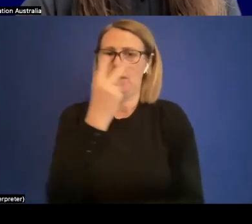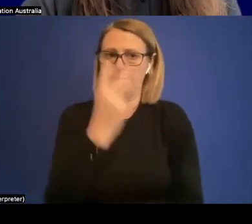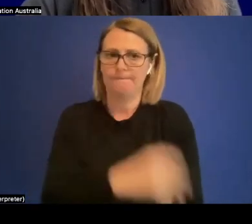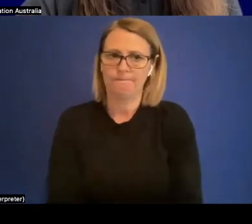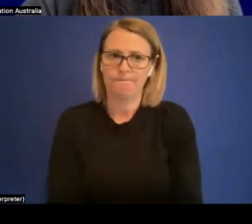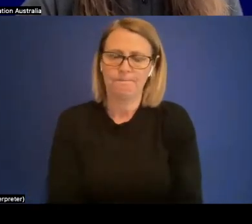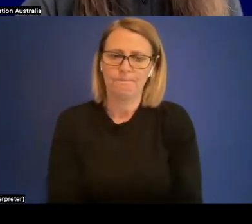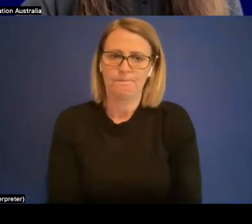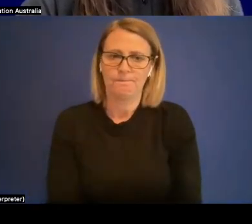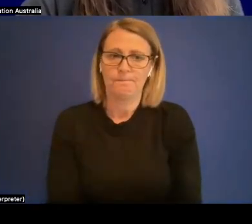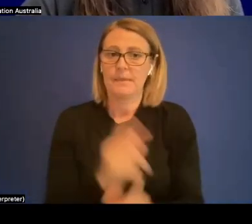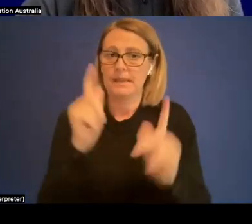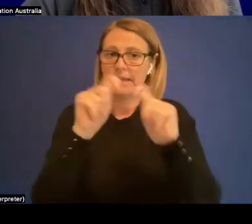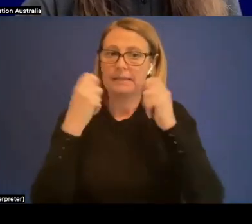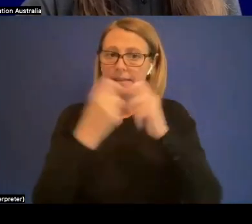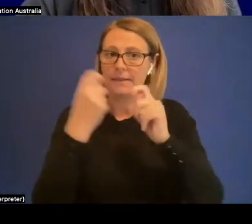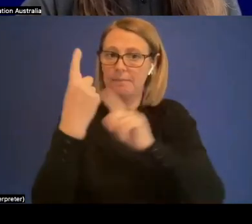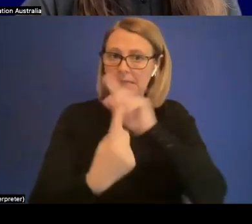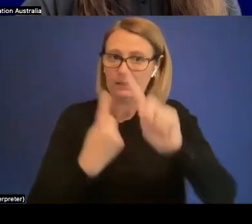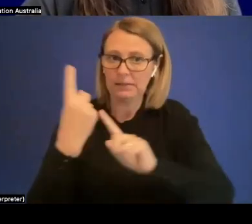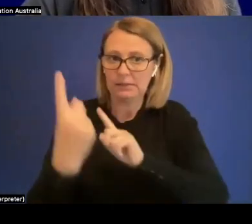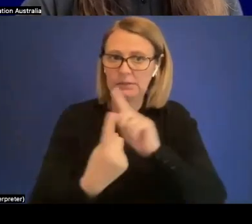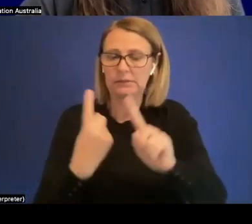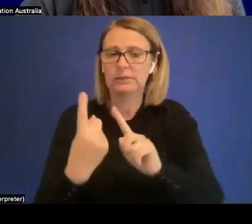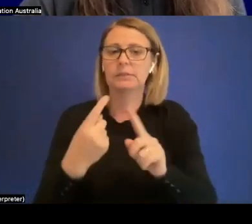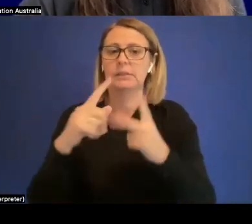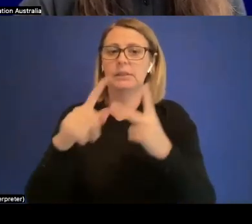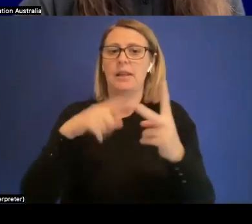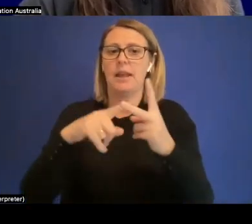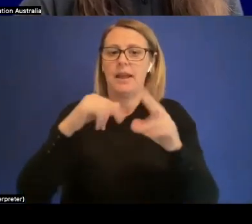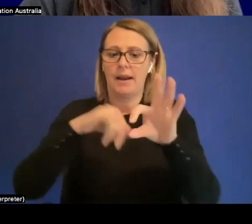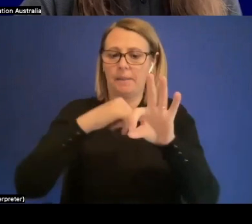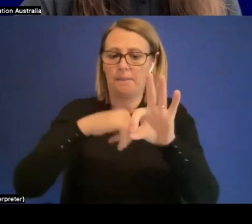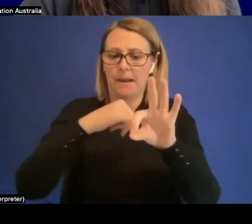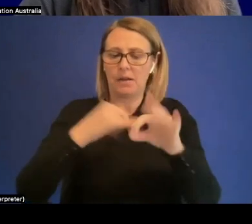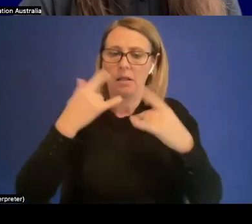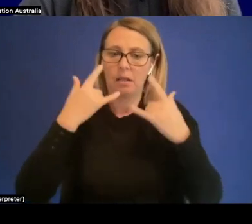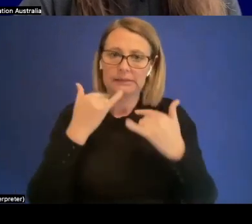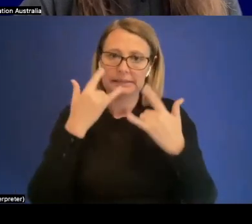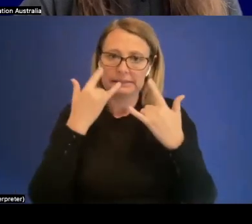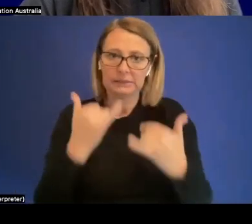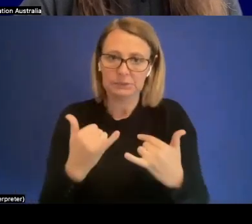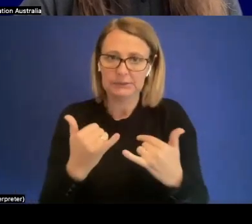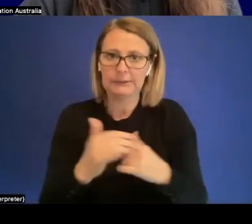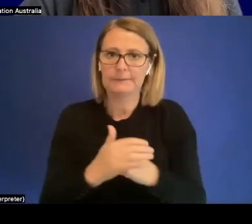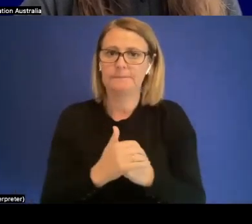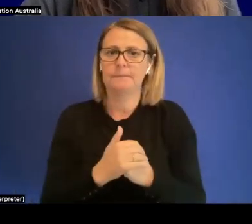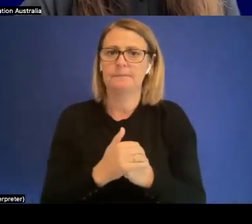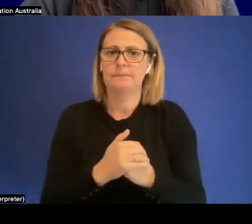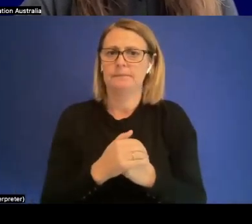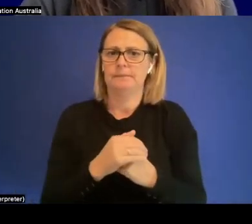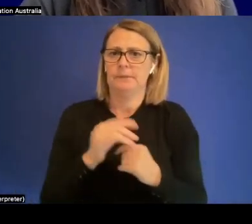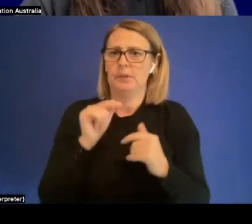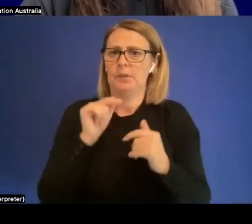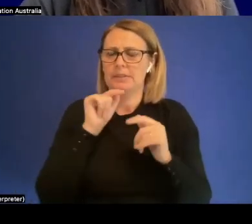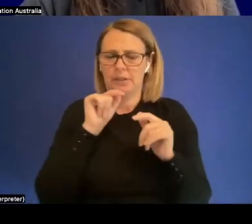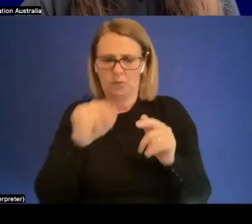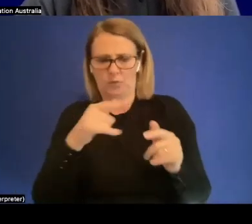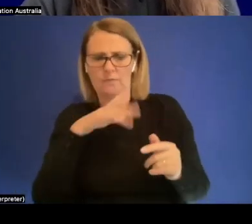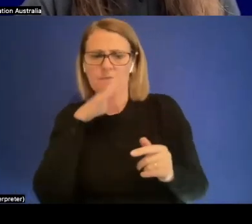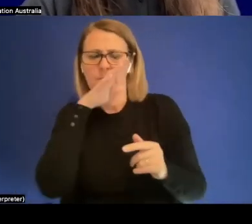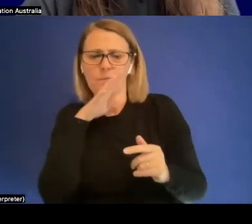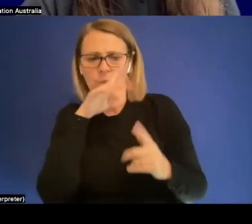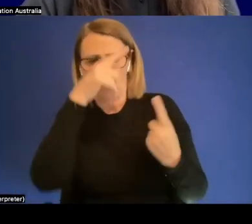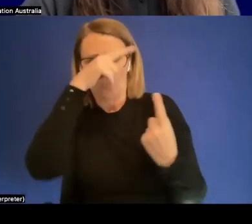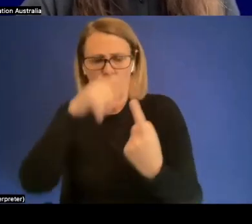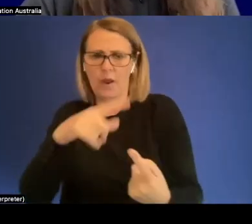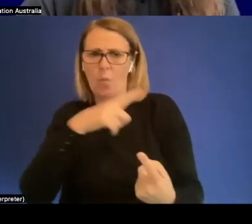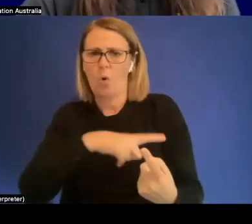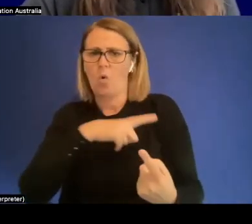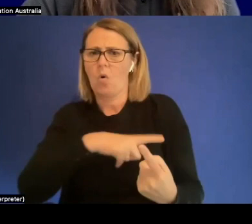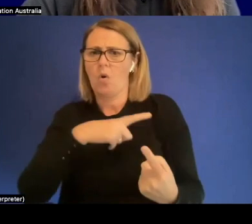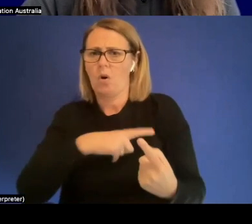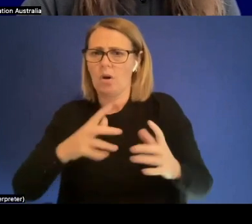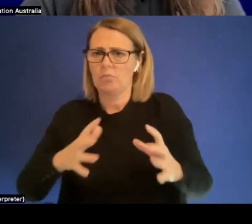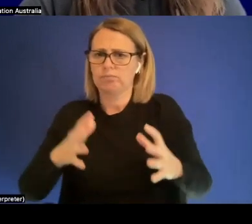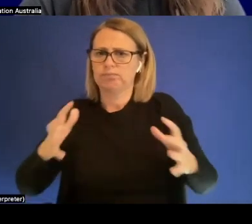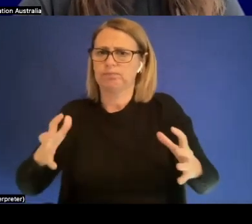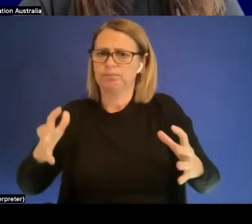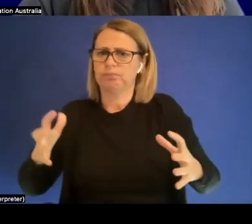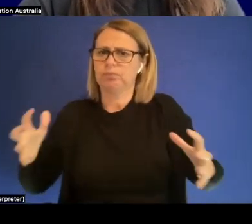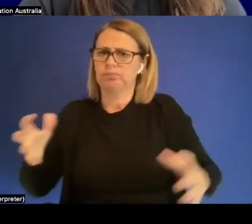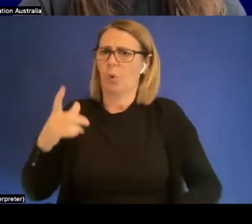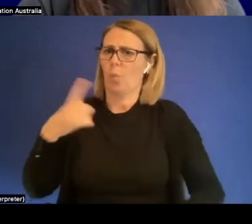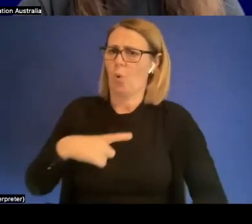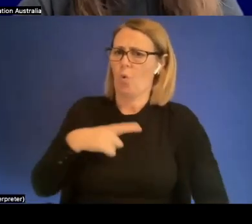team meetings and medical assessment to provide insight into the cause of weight gain, which as